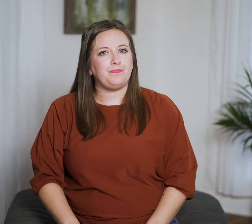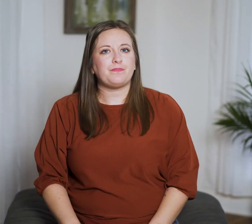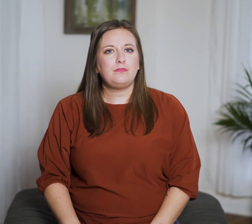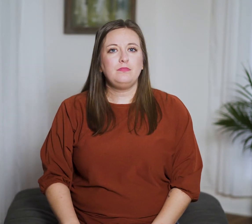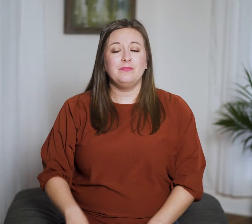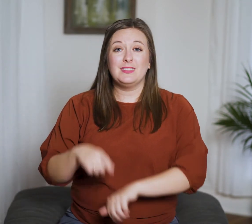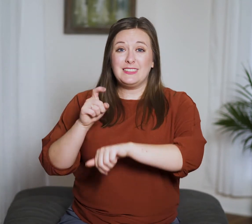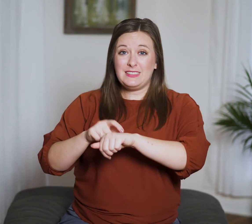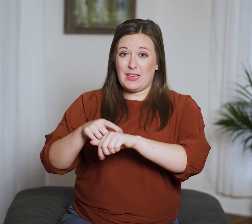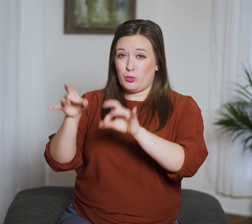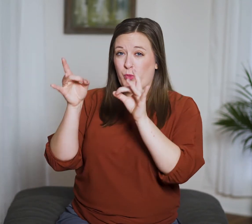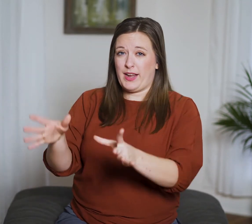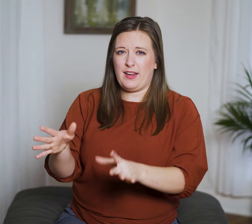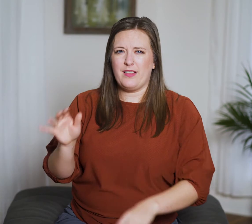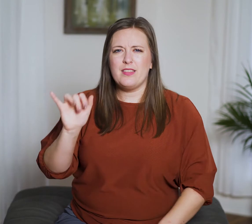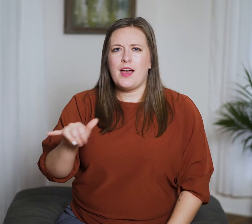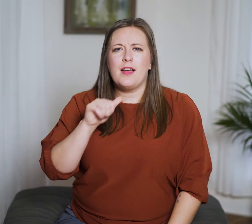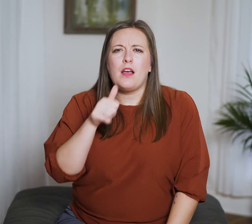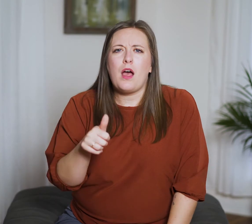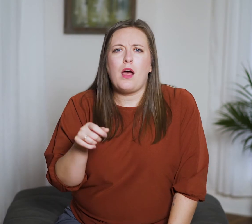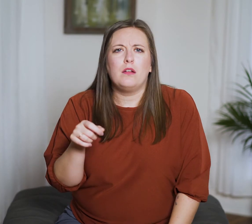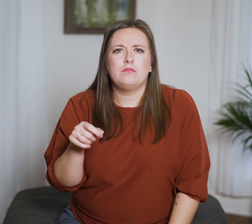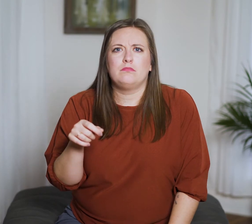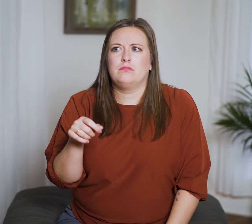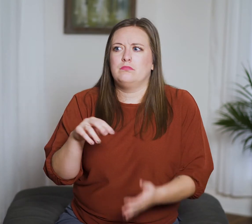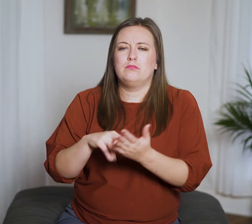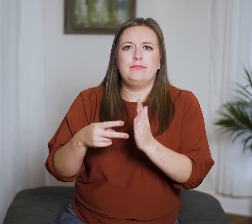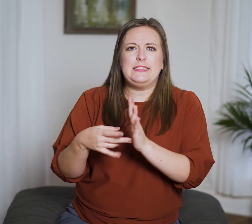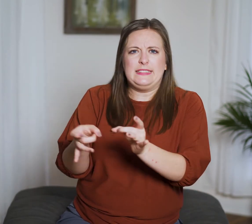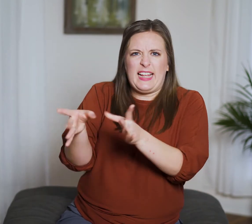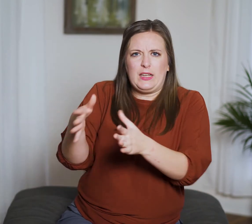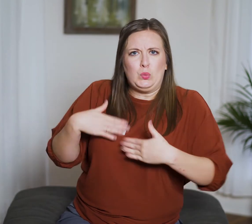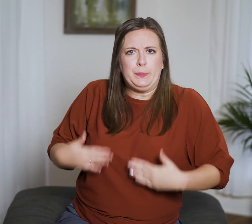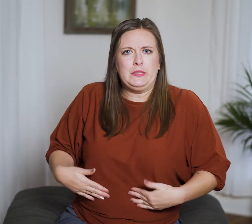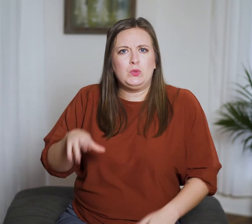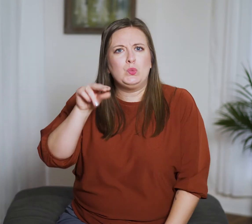b) “A time to hate” isn’t necessarily referring to humans.